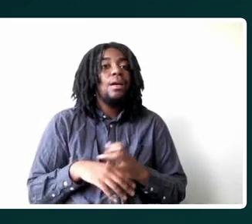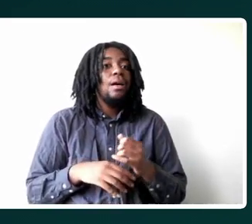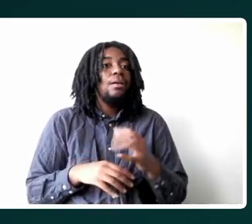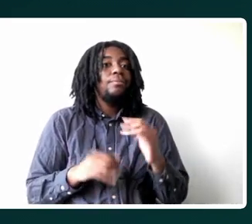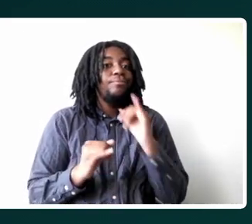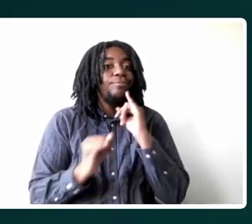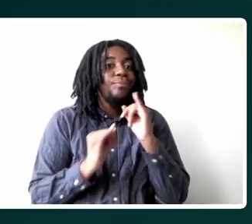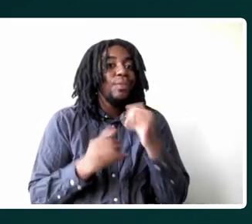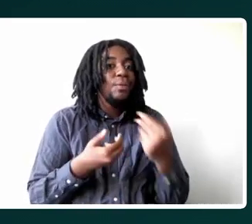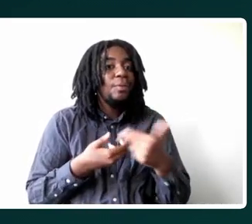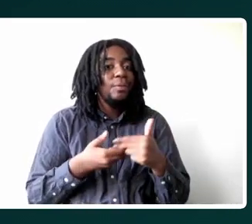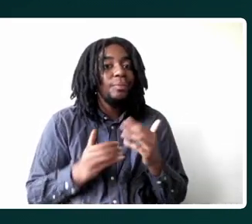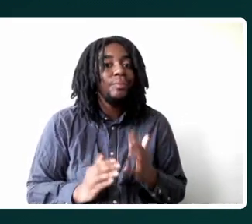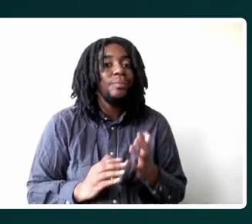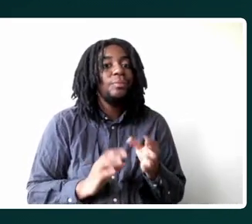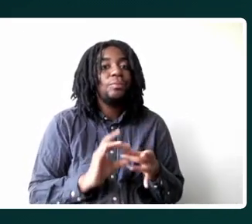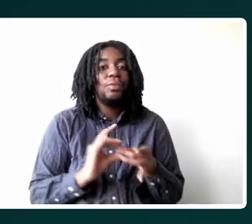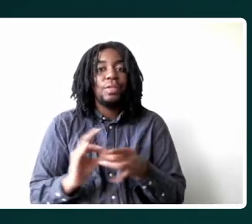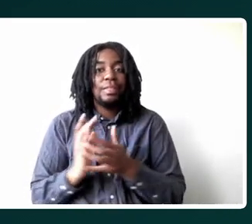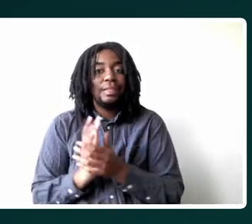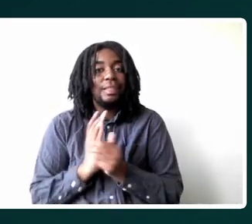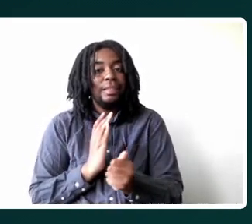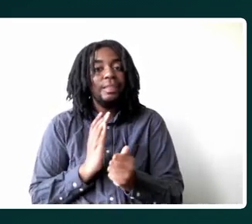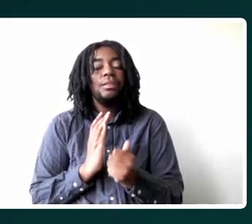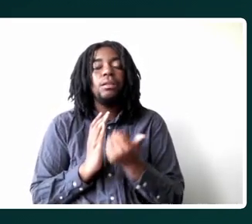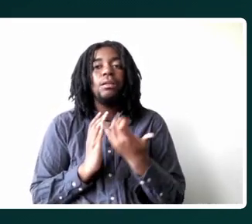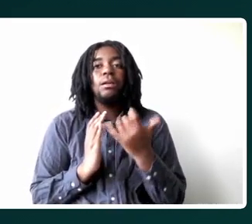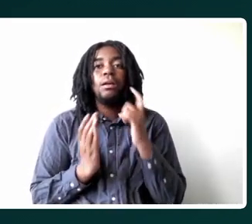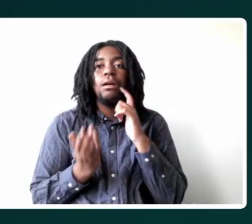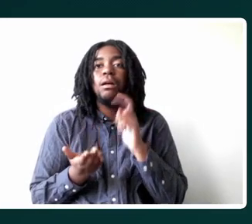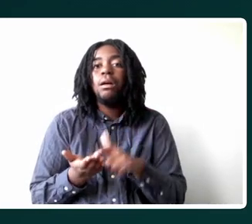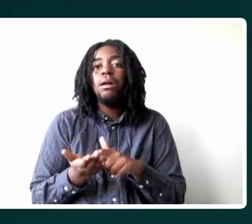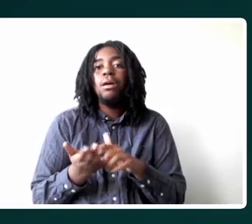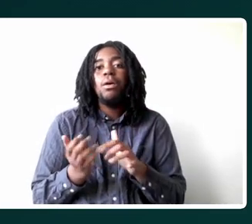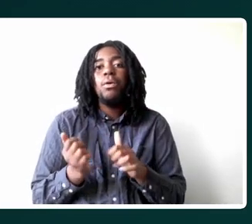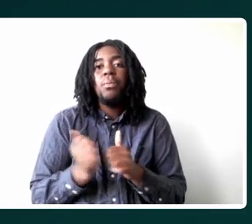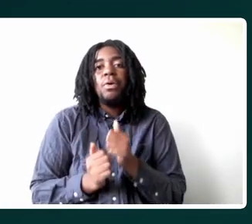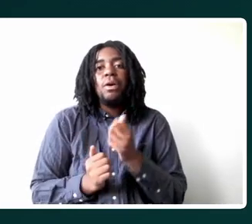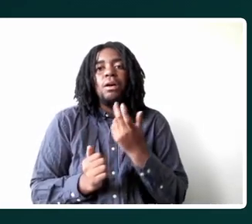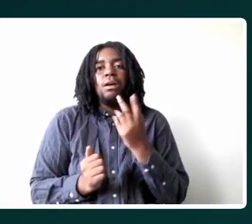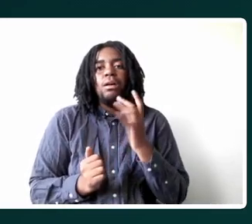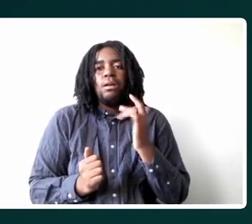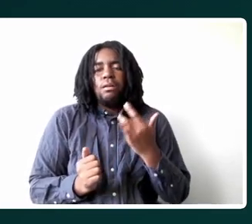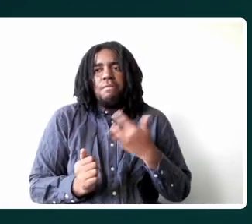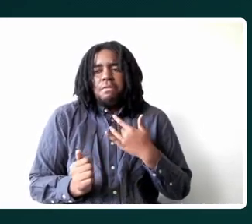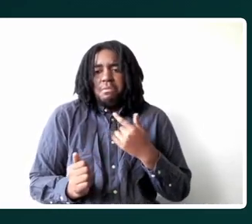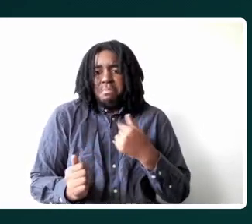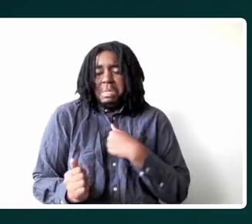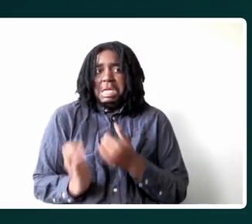we discovered that most of them really didn't see themselves as having any talent. The truth